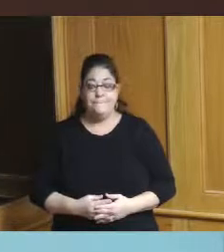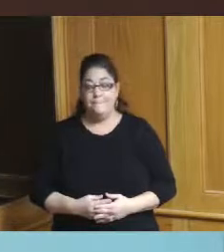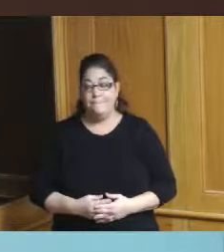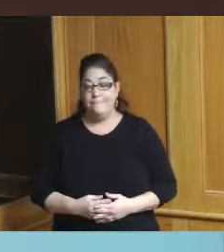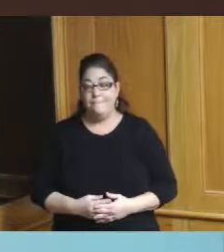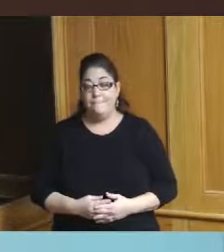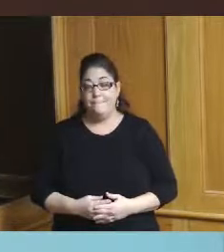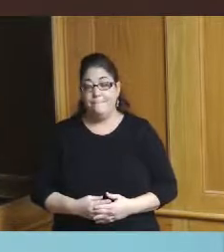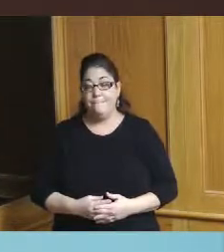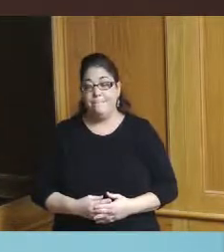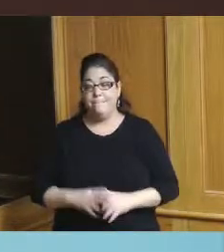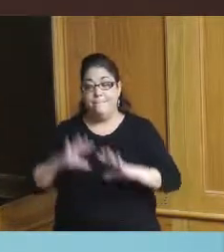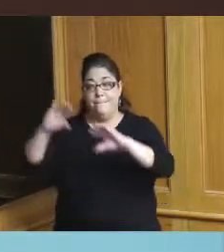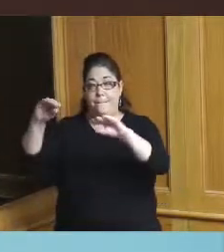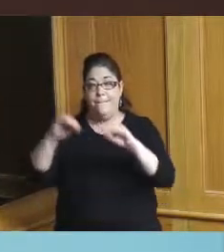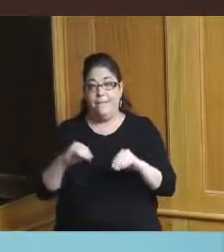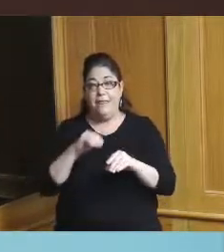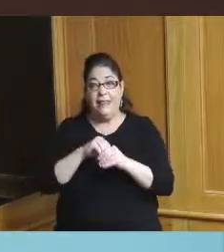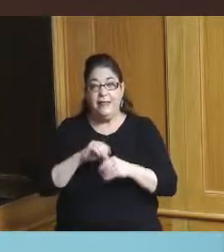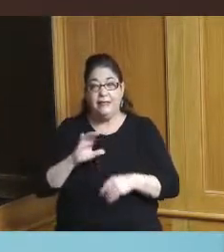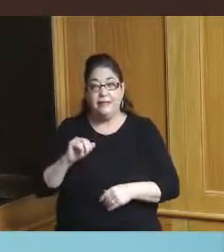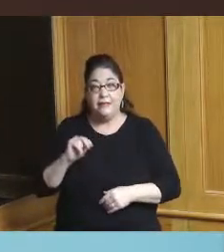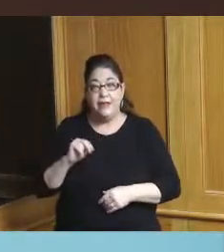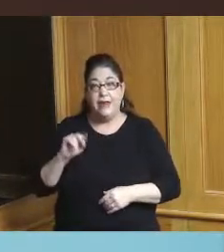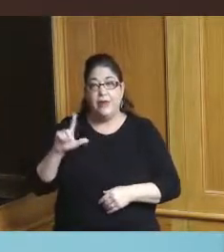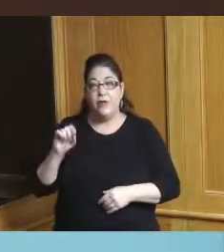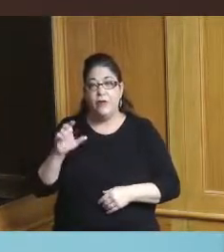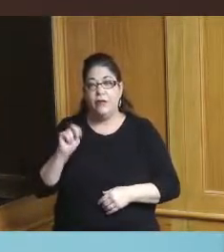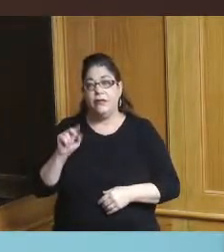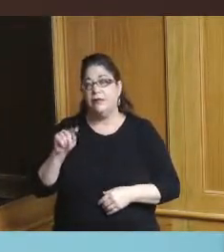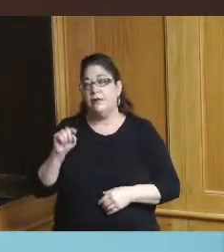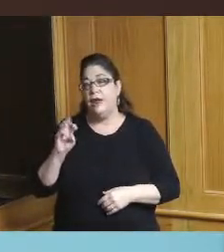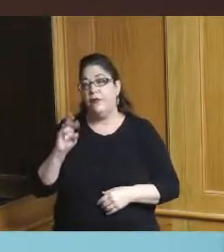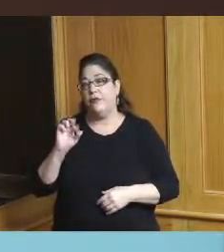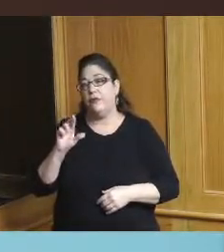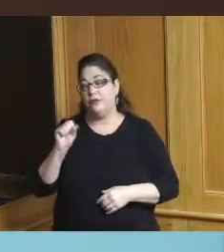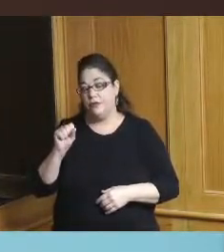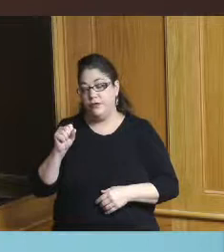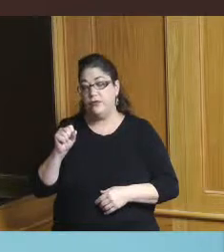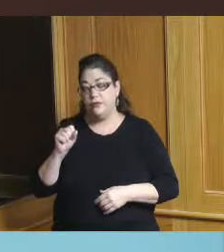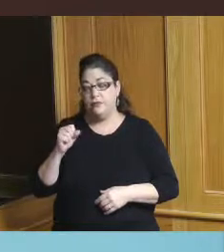the city of Cincinnati Logan Towers a recent project that was funded with home money